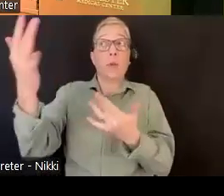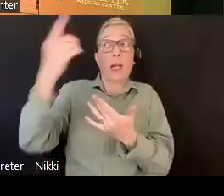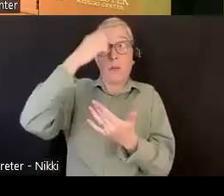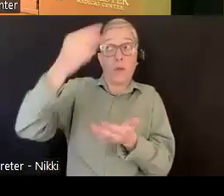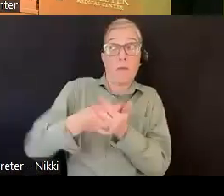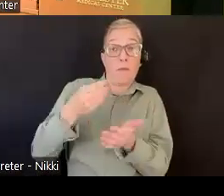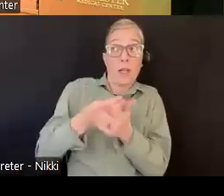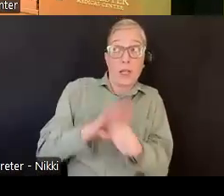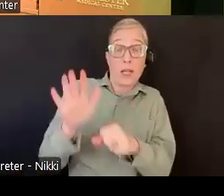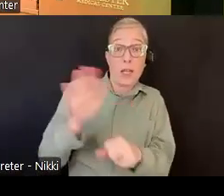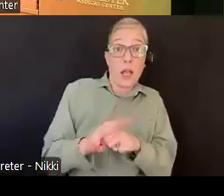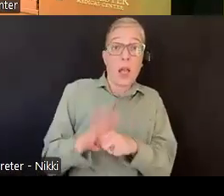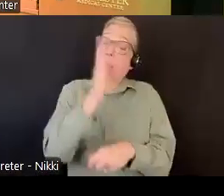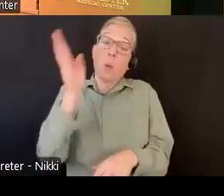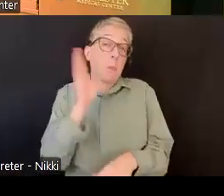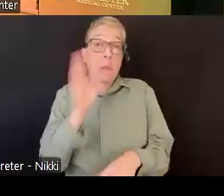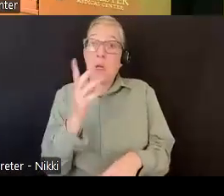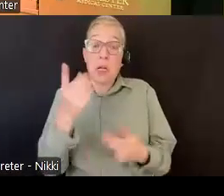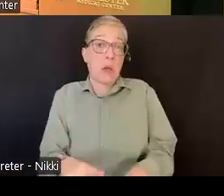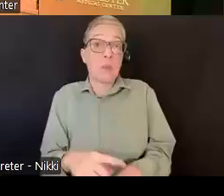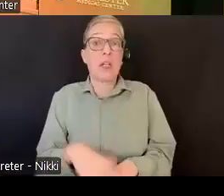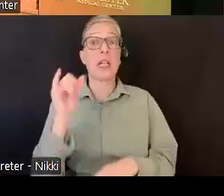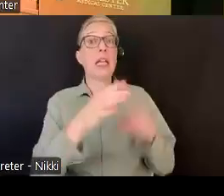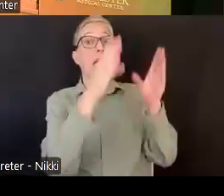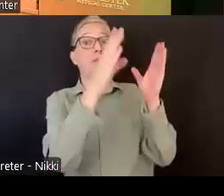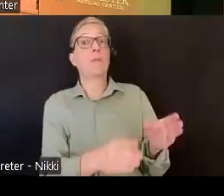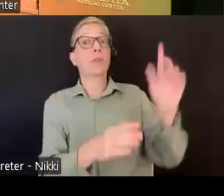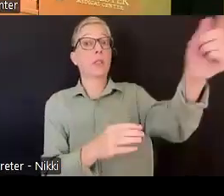says I've got a great idea and if only I can get funding or if only I can get a building I'm like